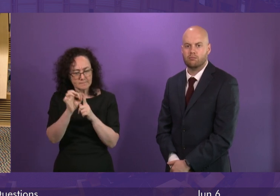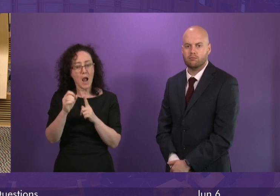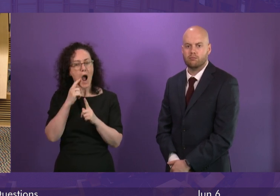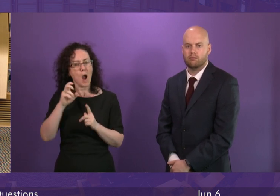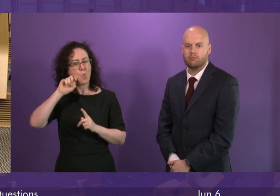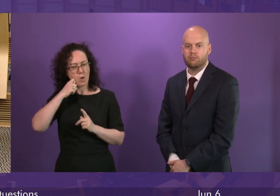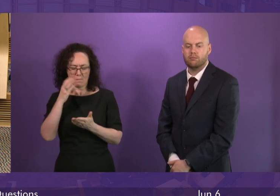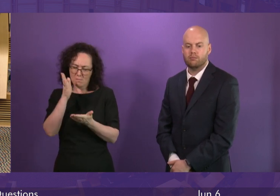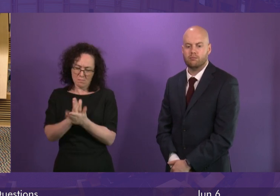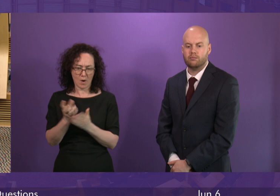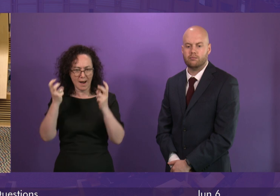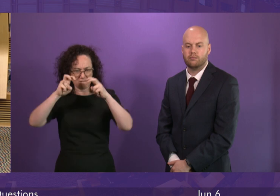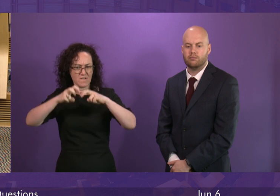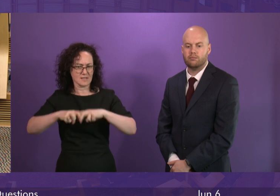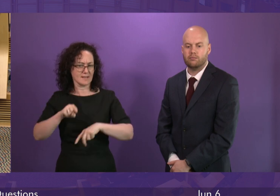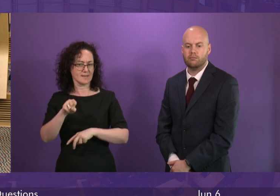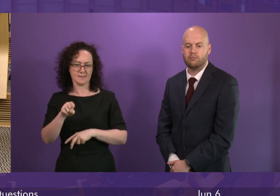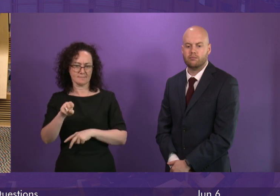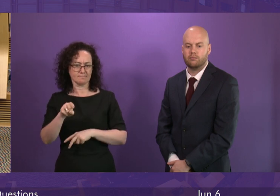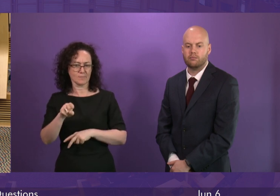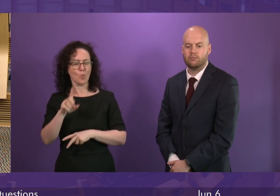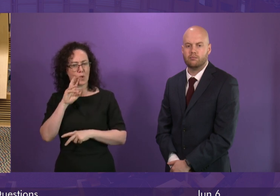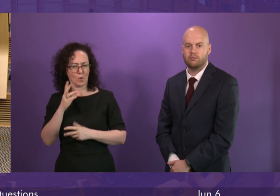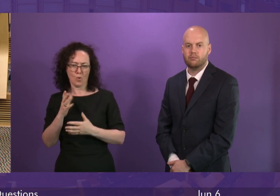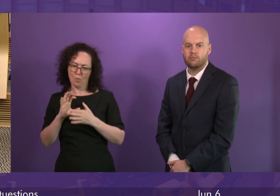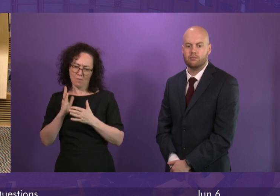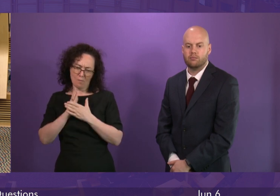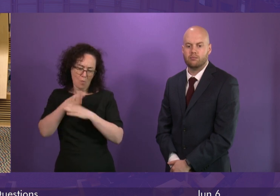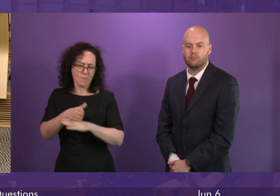by the appropriate minister. We will work to ensure that all possible remedies are put